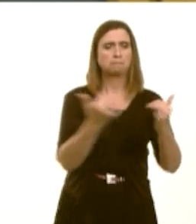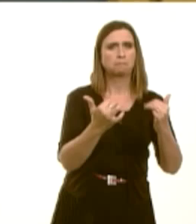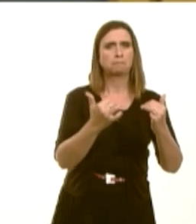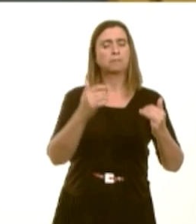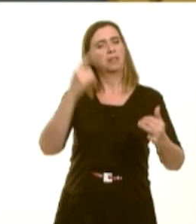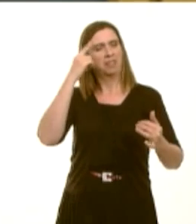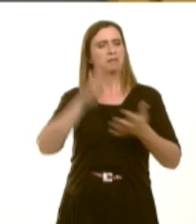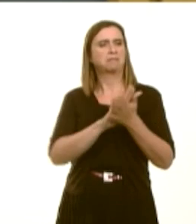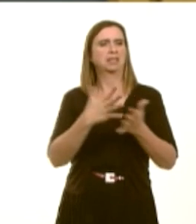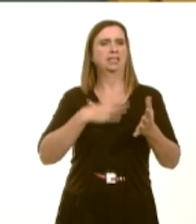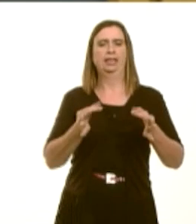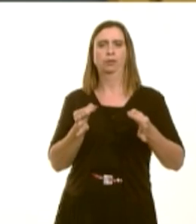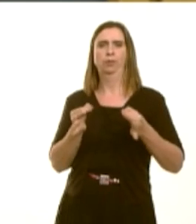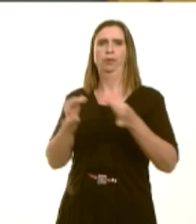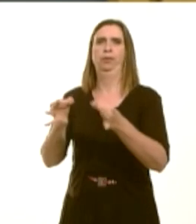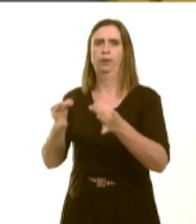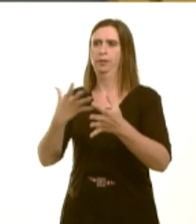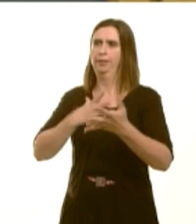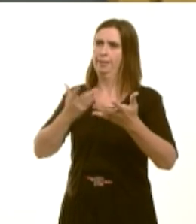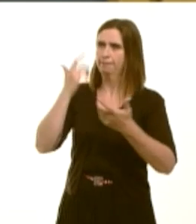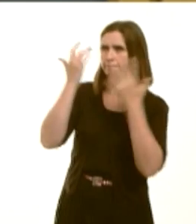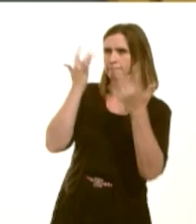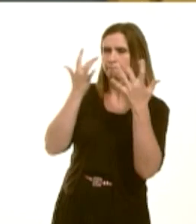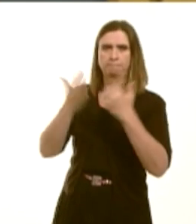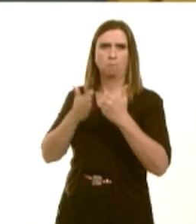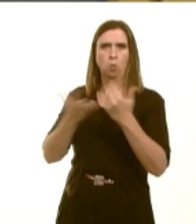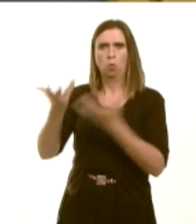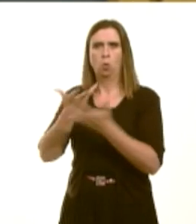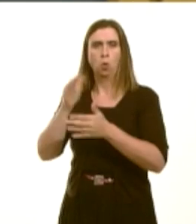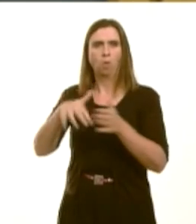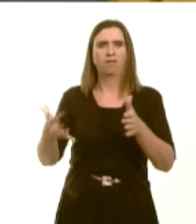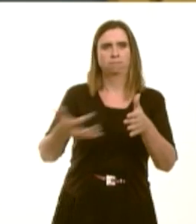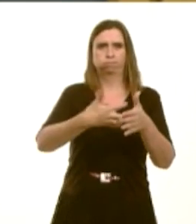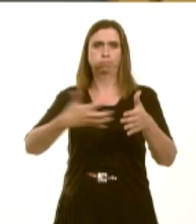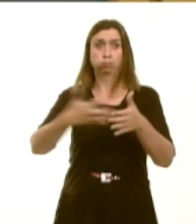for a moratorium on opencast mining in Wales. Those were your words. Will the First Minister